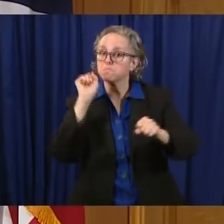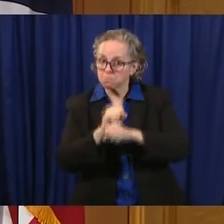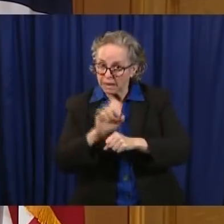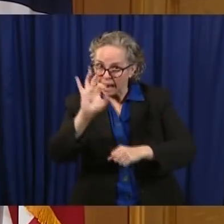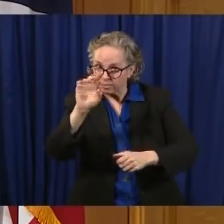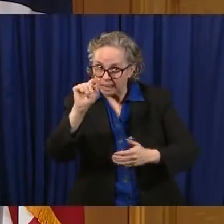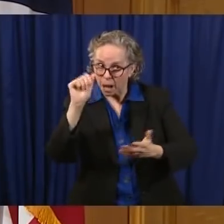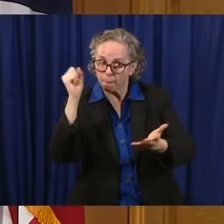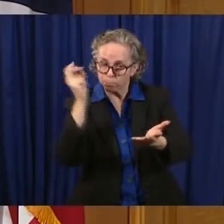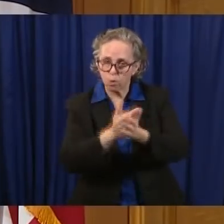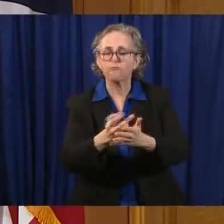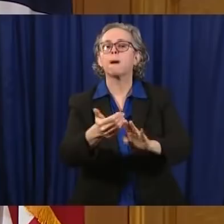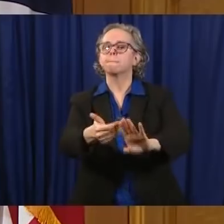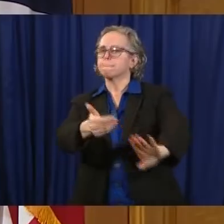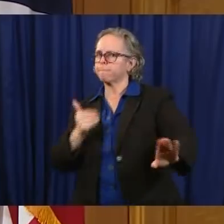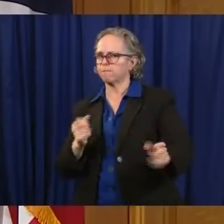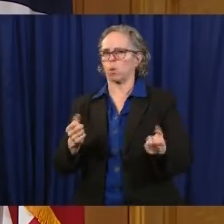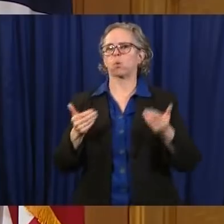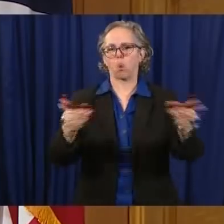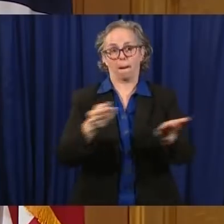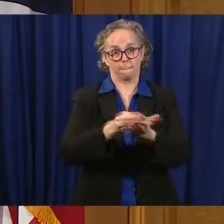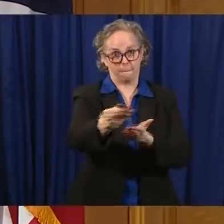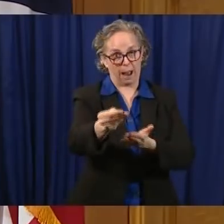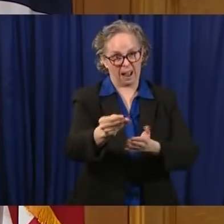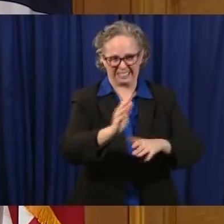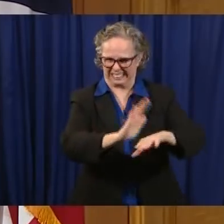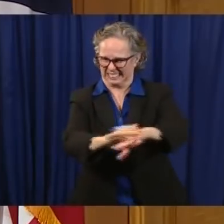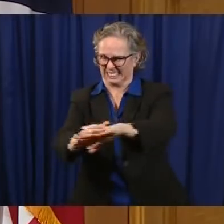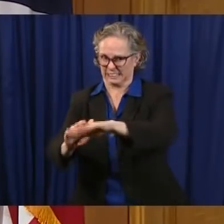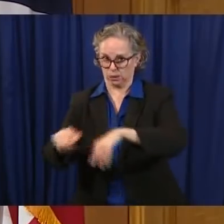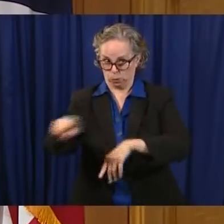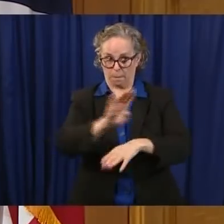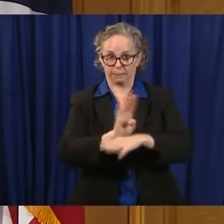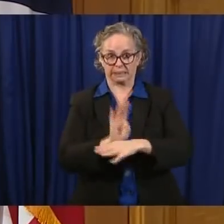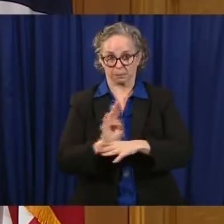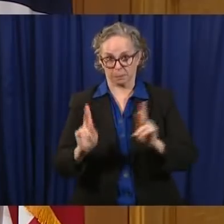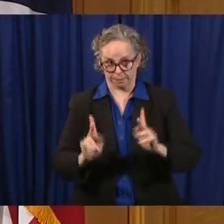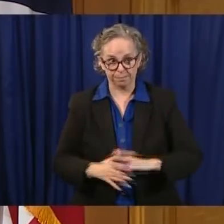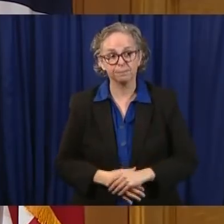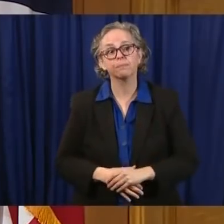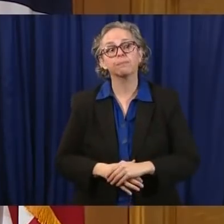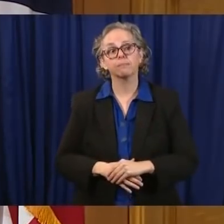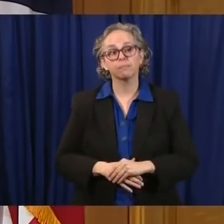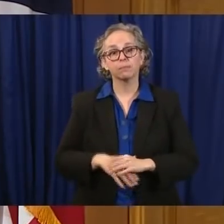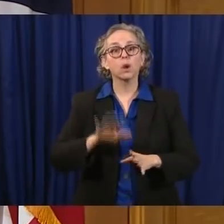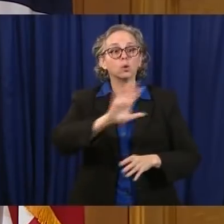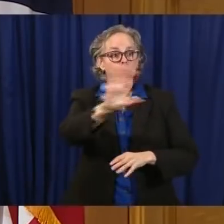I STILL WOULD RECOMMEND YOU USE ONLY COMPANIES THAT ARE LISTED ON THE FDA WEBSITE AS HAVING